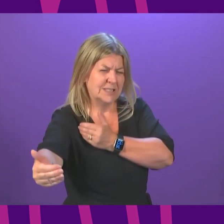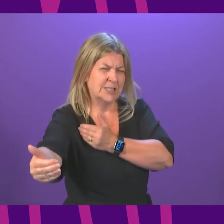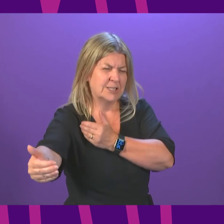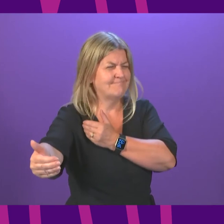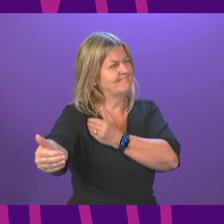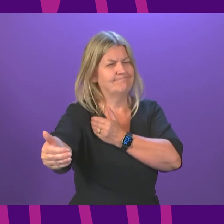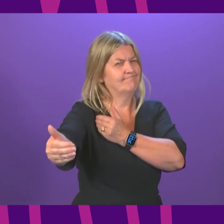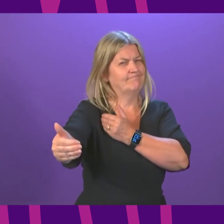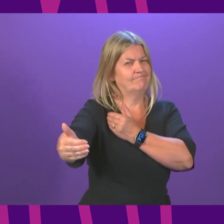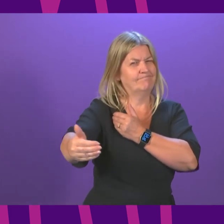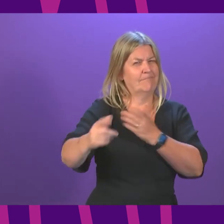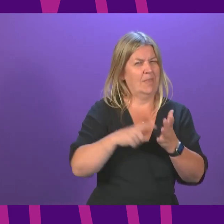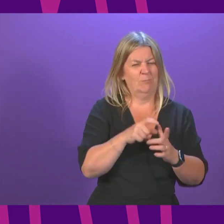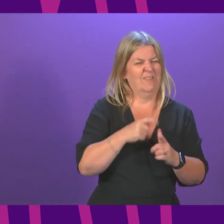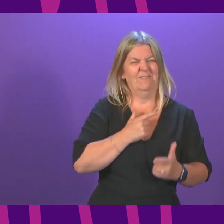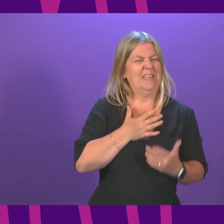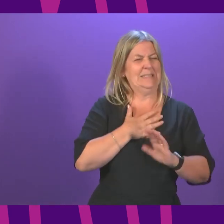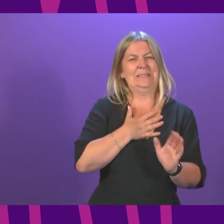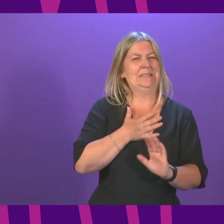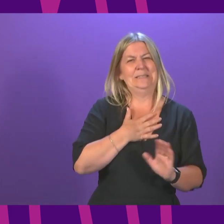It was third time lucky for Pam Duncan-Glancy in relation to her amendments.